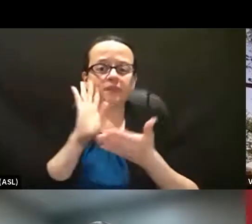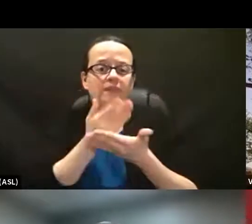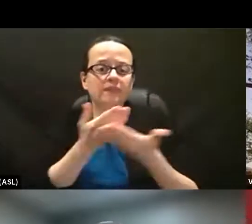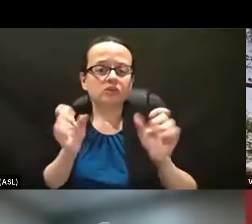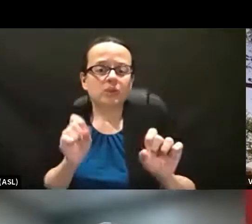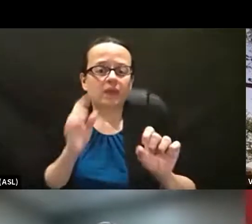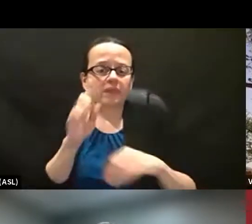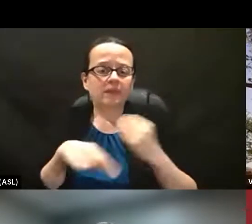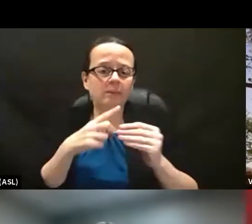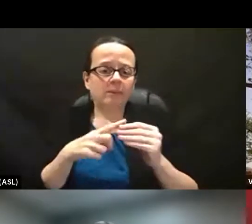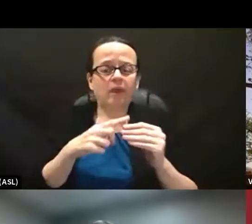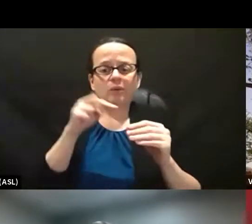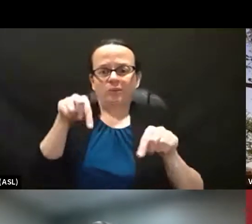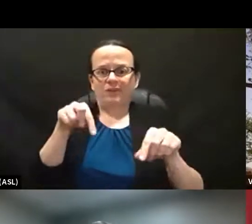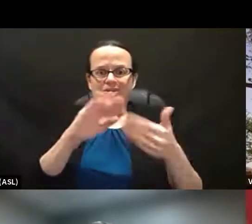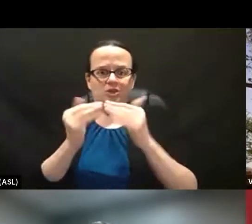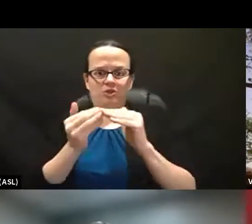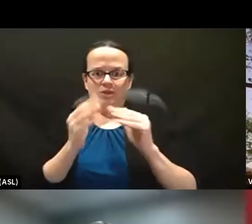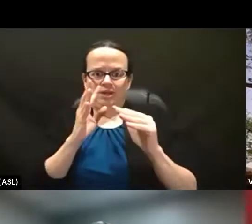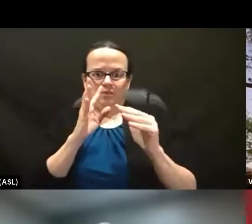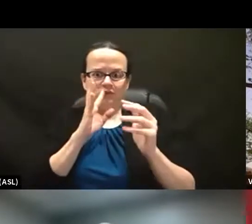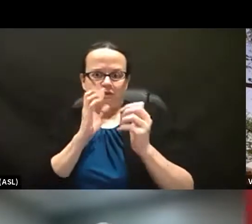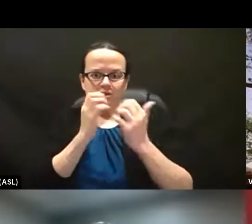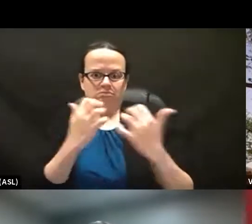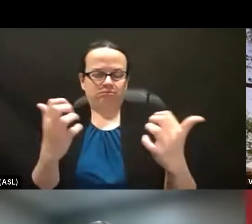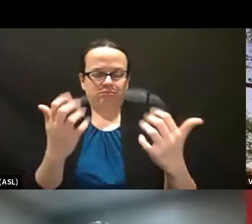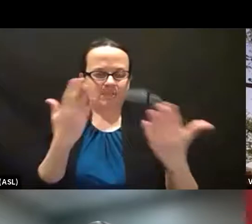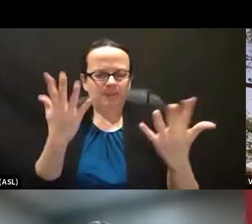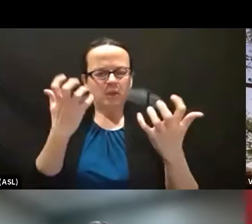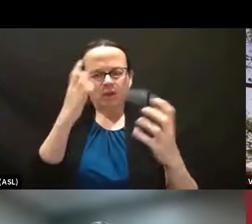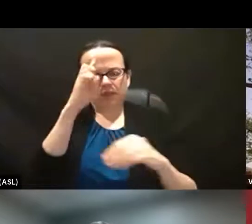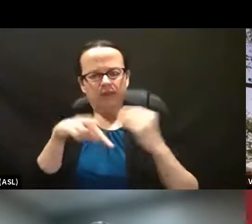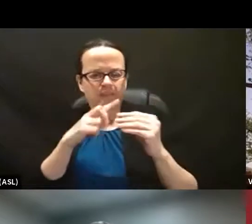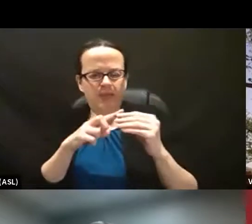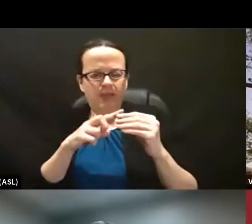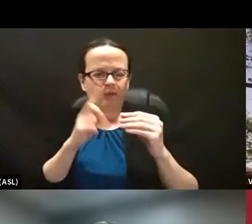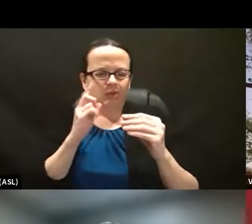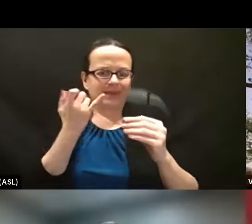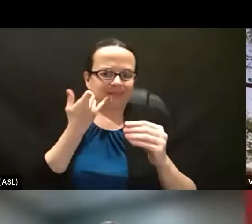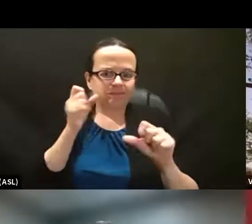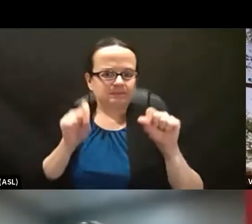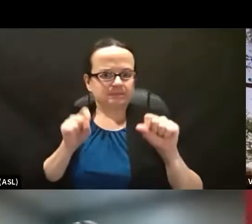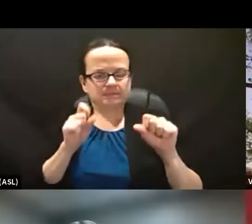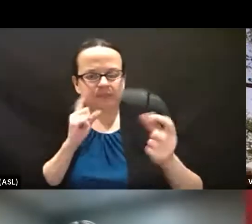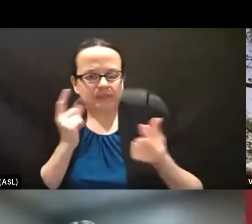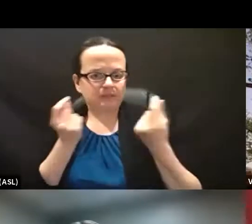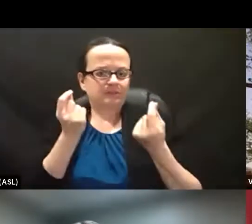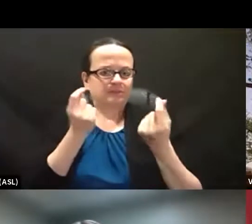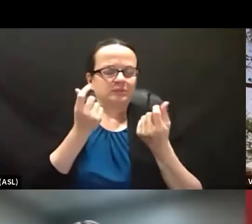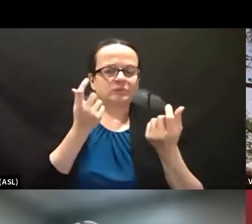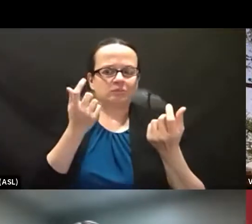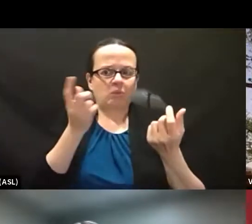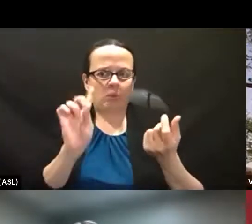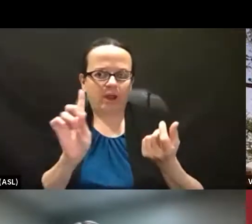Amber Carey Navarrete (Easterseals): This Community here that we're speaking to today that they might want to take into account when they're deciding how and when and where to get their vaccination.